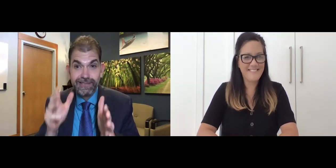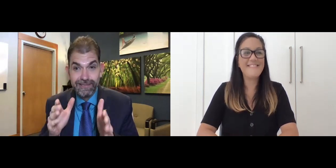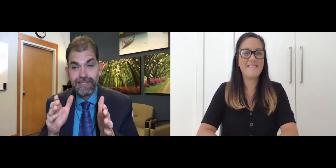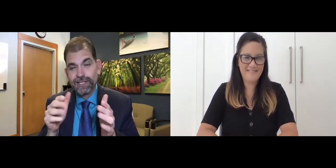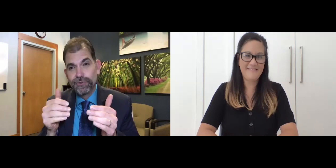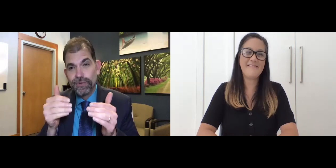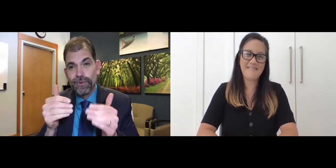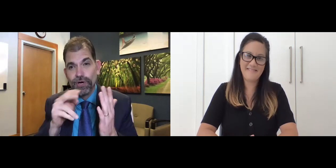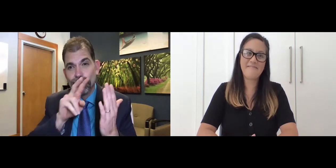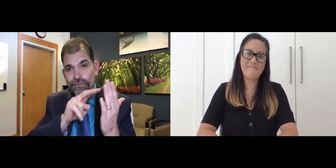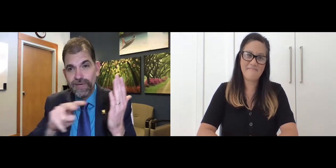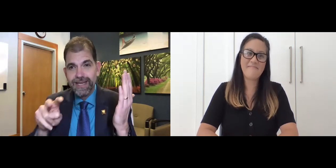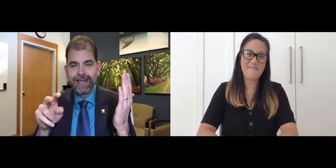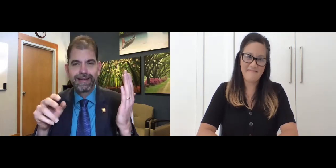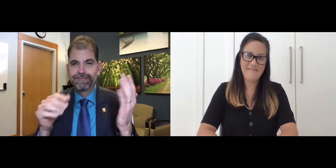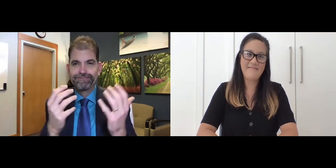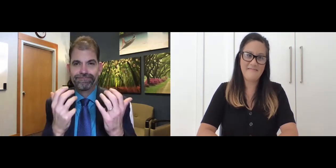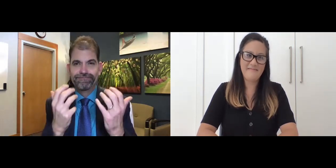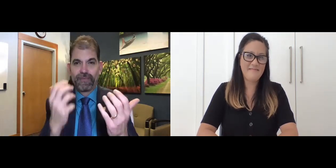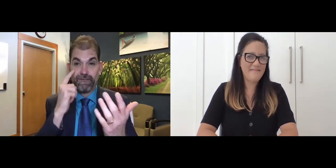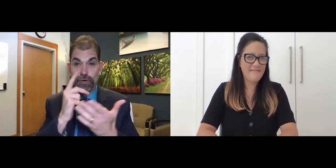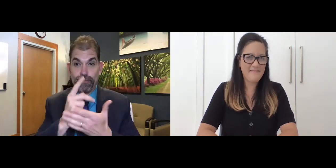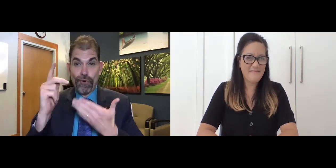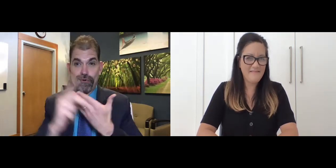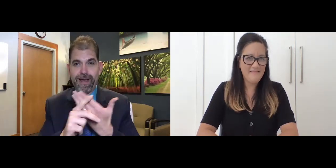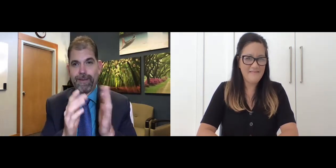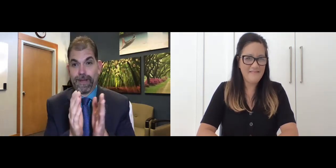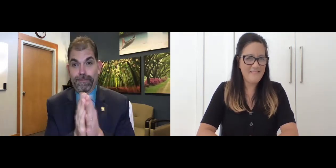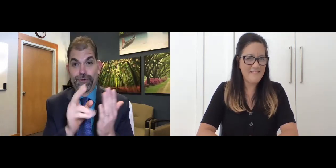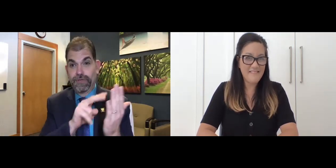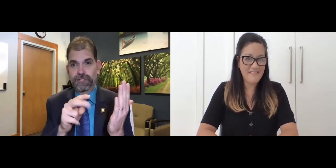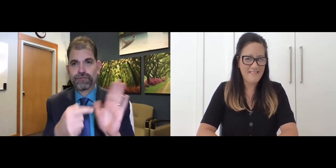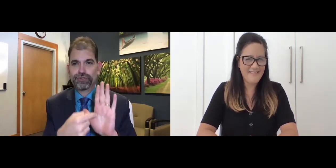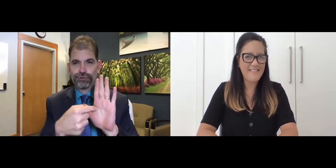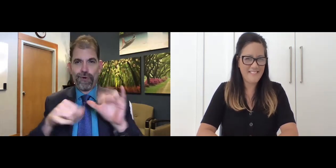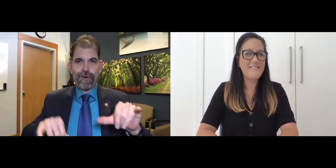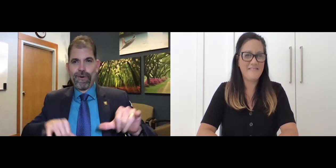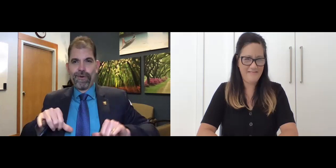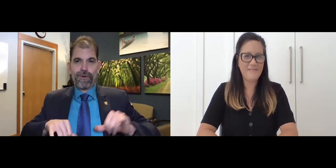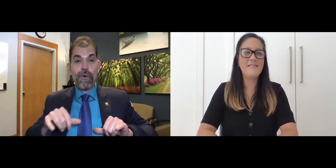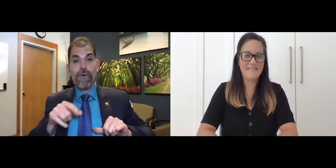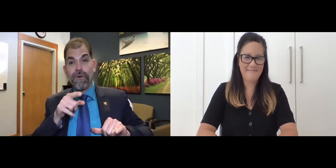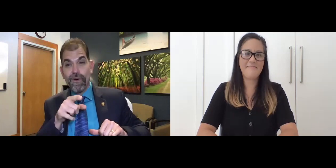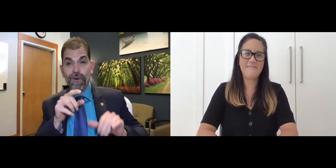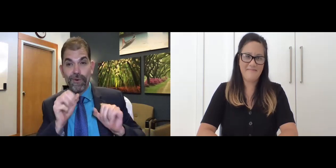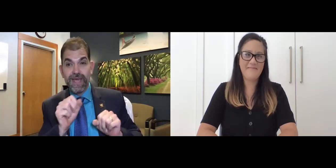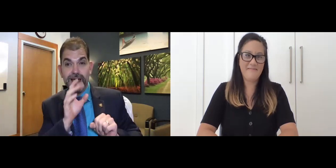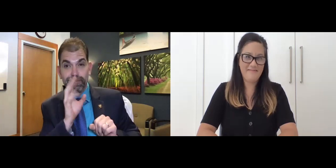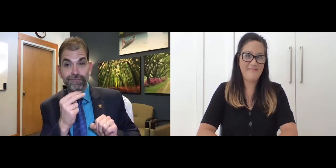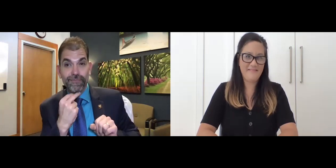the top student to go ahead and read to an audience from a book and it was a way for them to